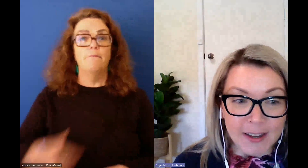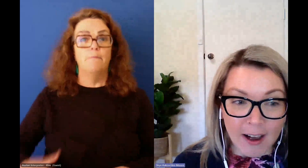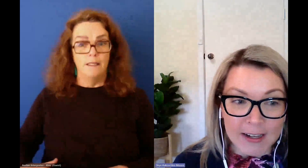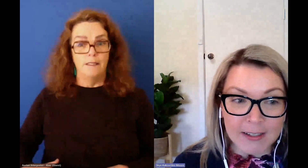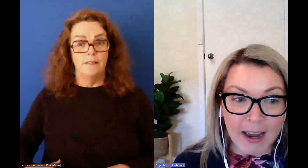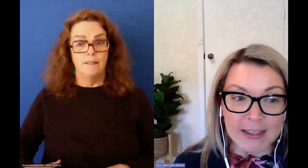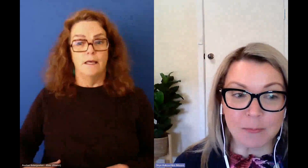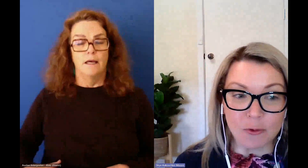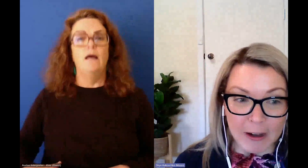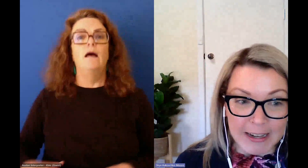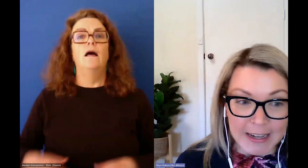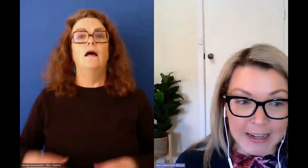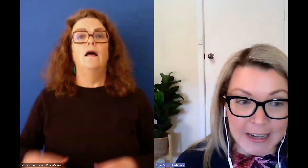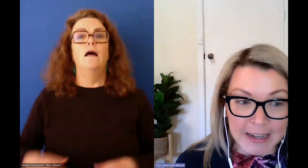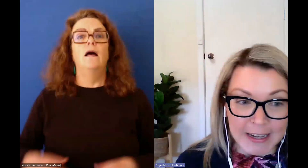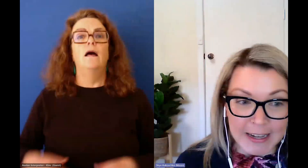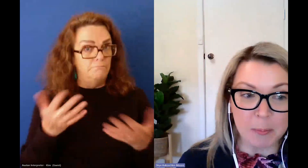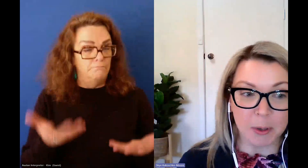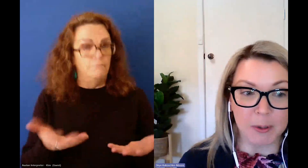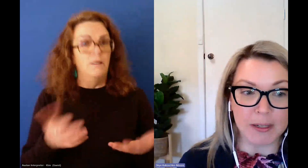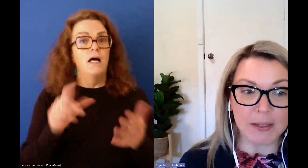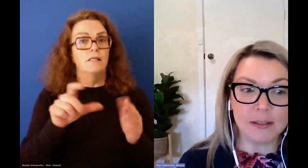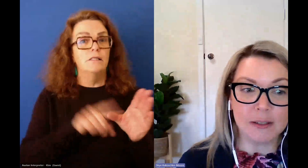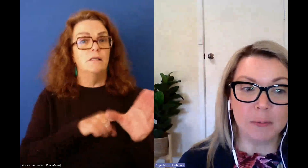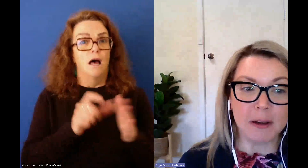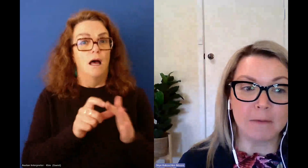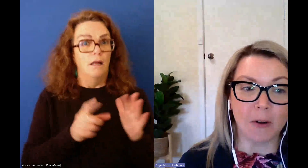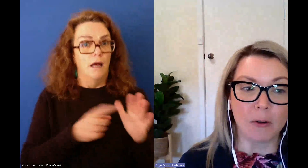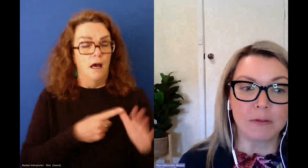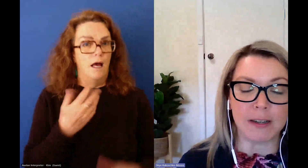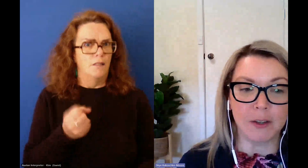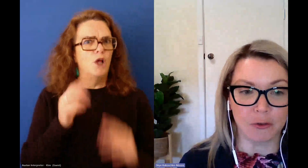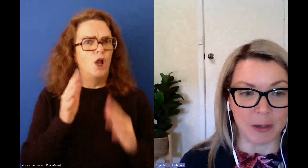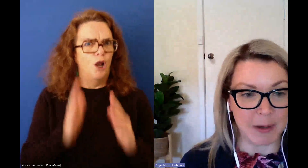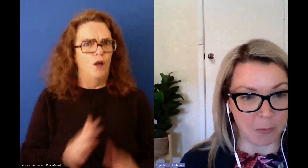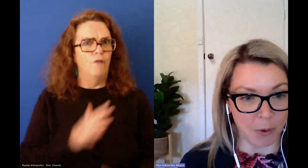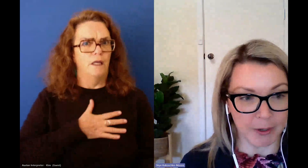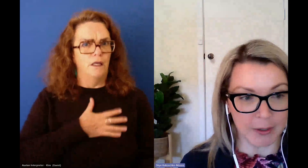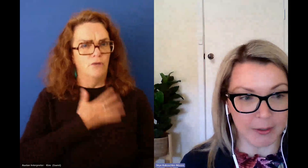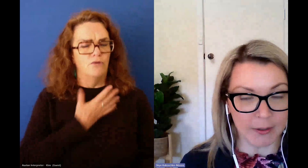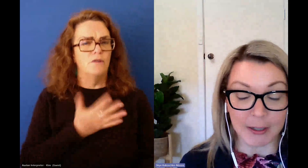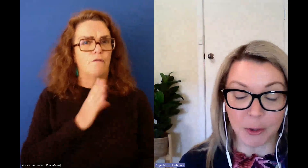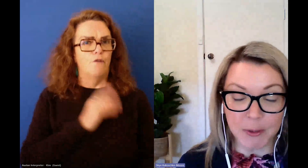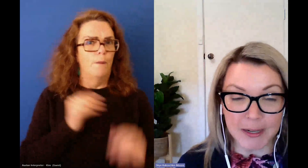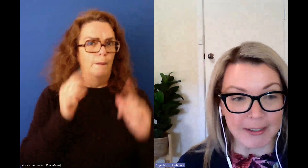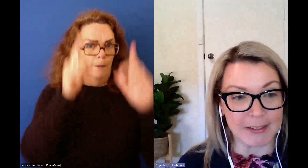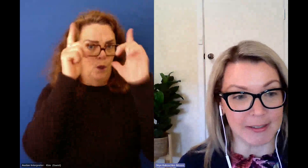"CYDA has some great interest from employers to be involved in the DREAM Network including in its